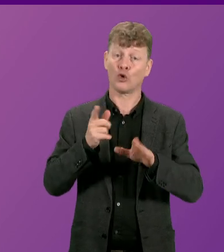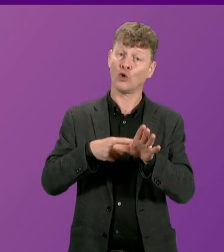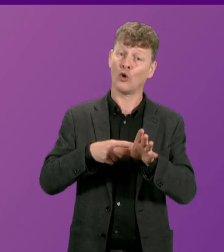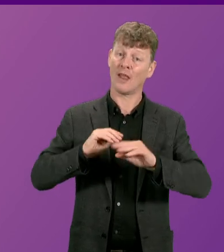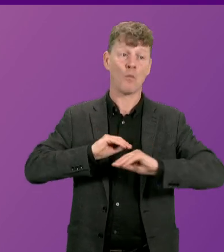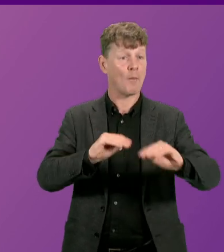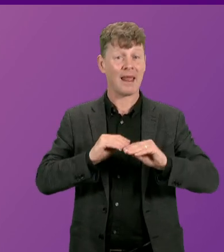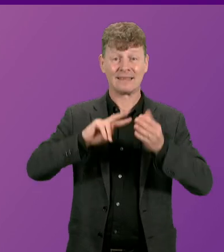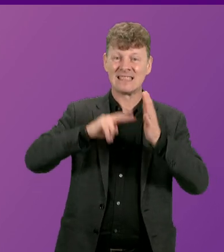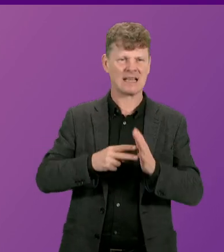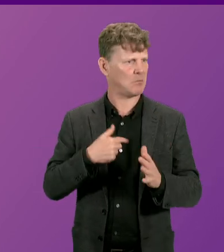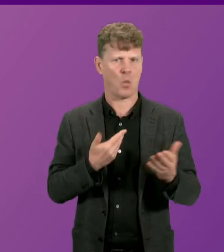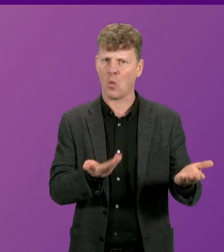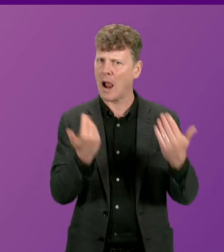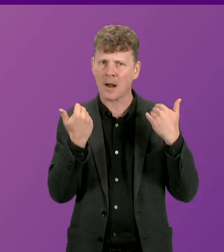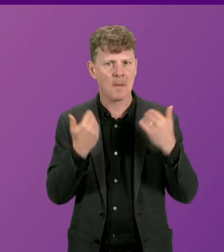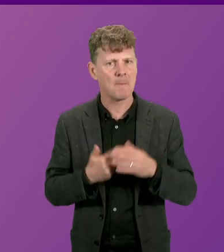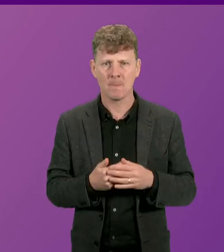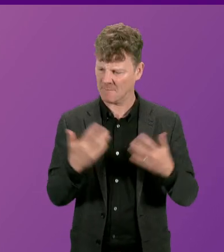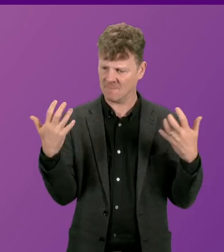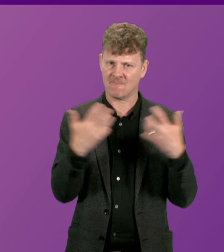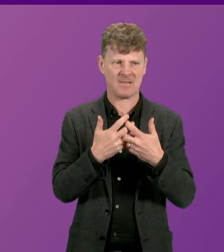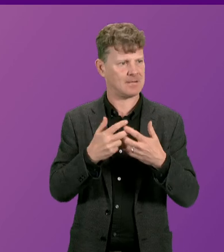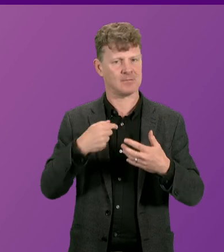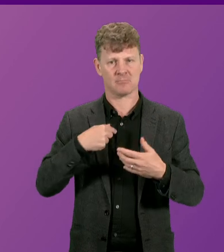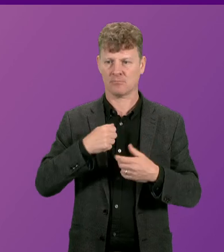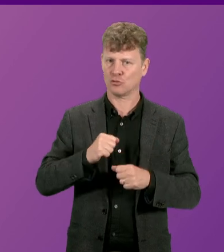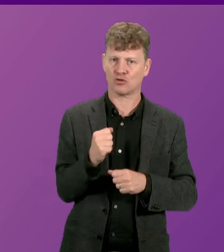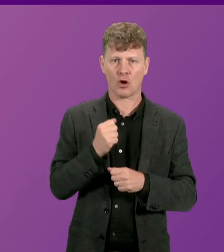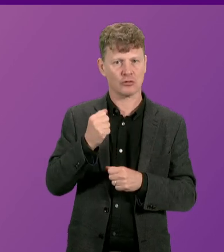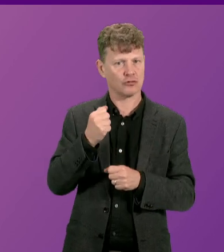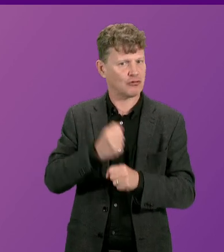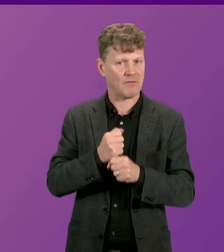welcome. Such a scheme would be compatible with the Scottish Government’s openness to freedom